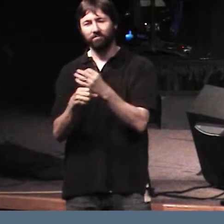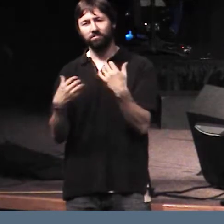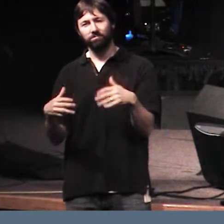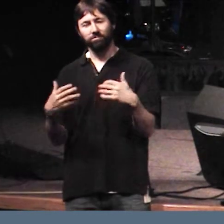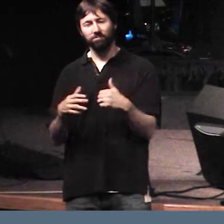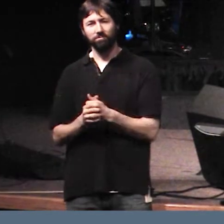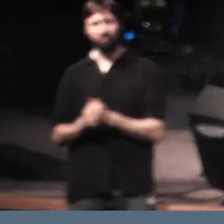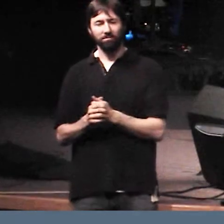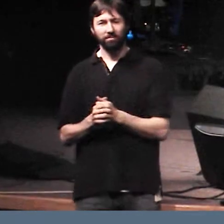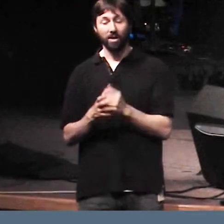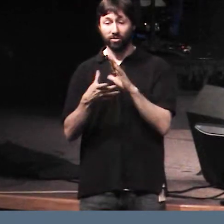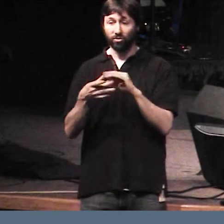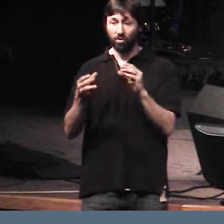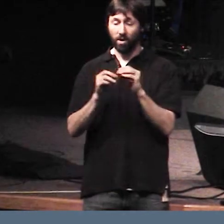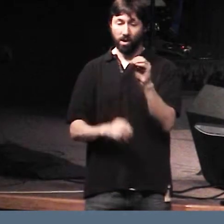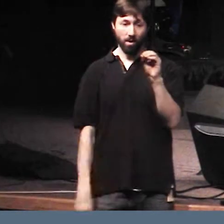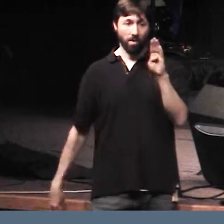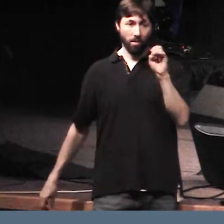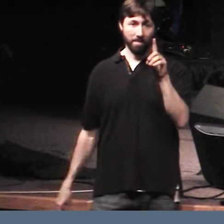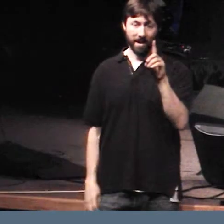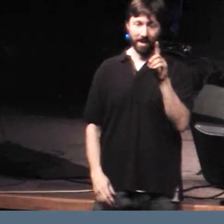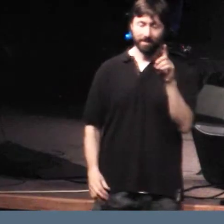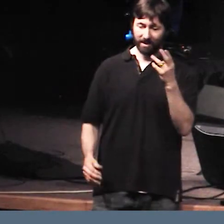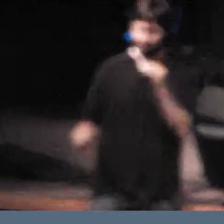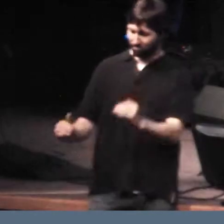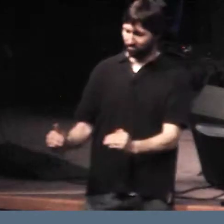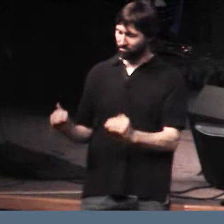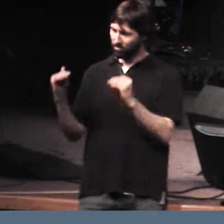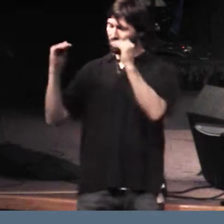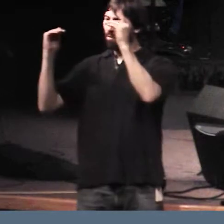and as the story goes Obed also grows up add he gets married and he has a son